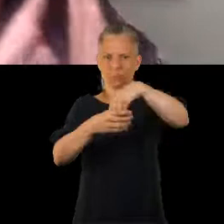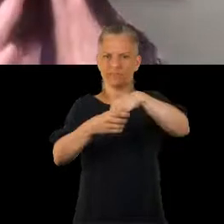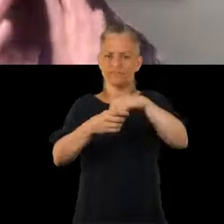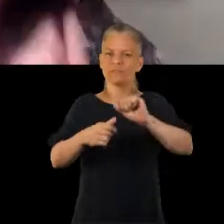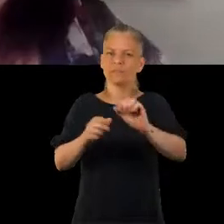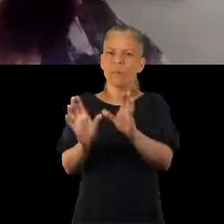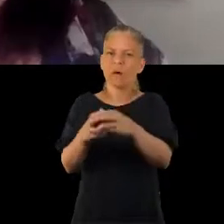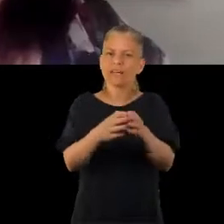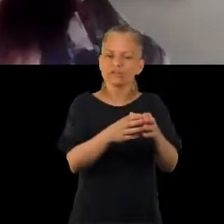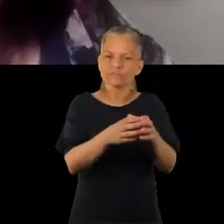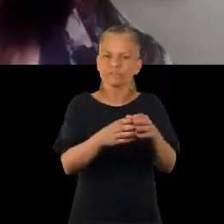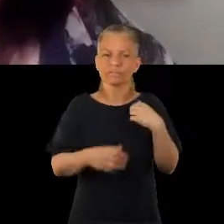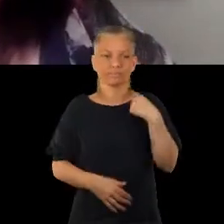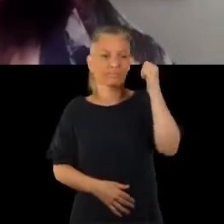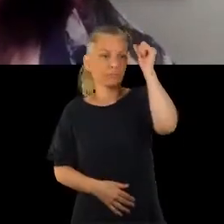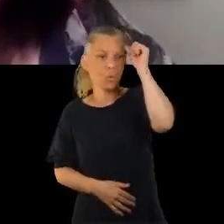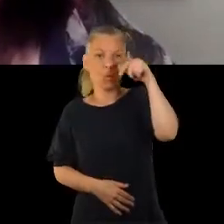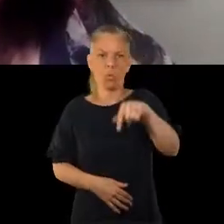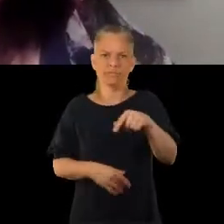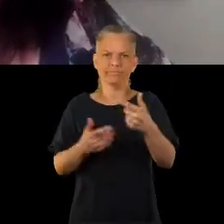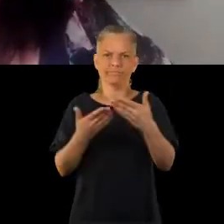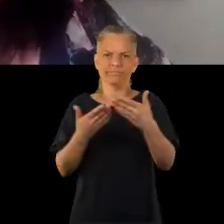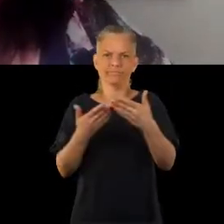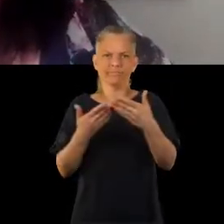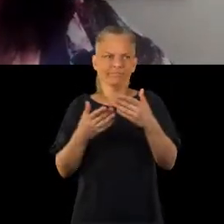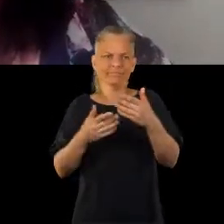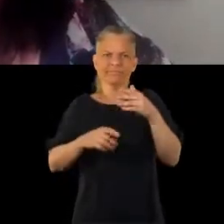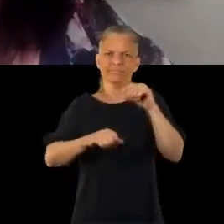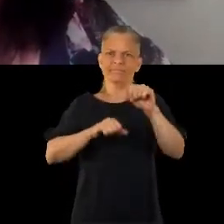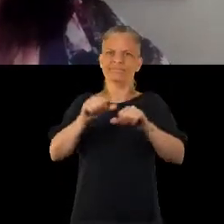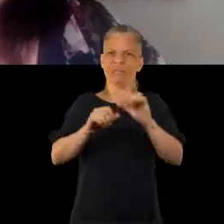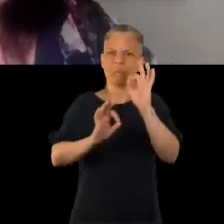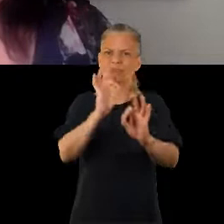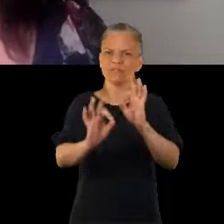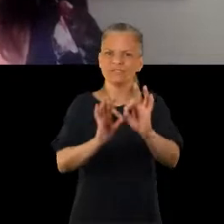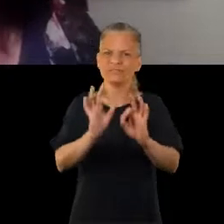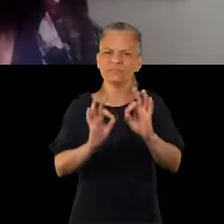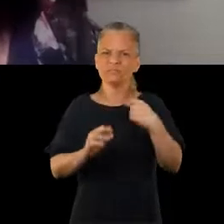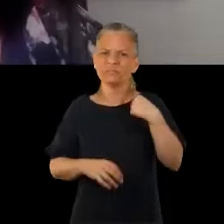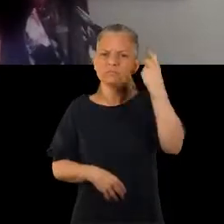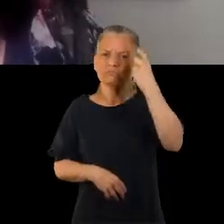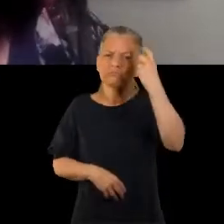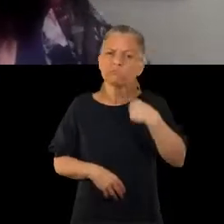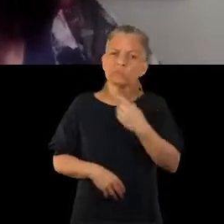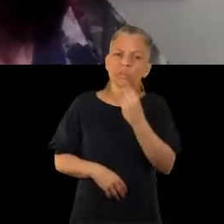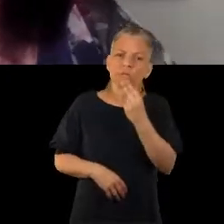That’s really useful to hear your experiences. I guess sort of coming to a close really,